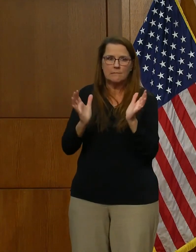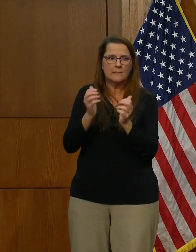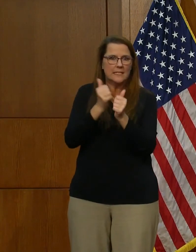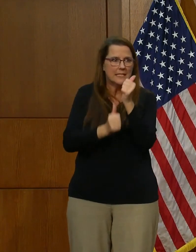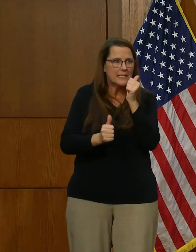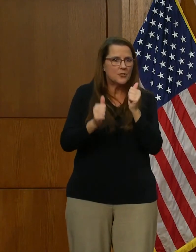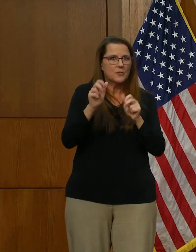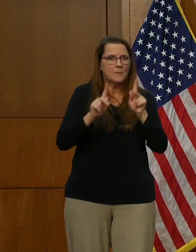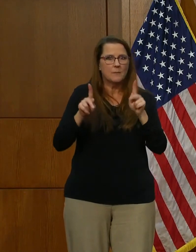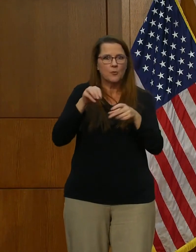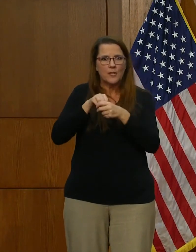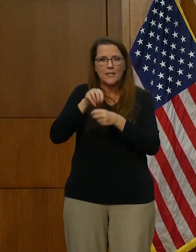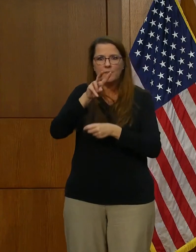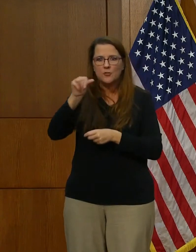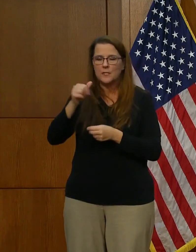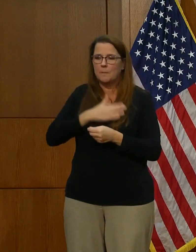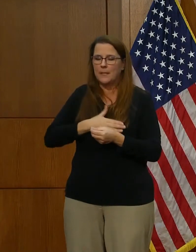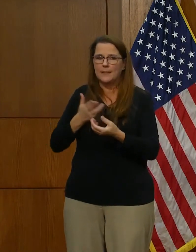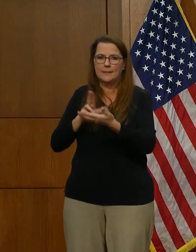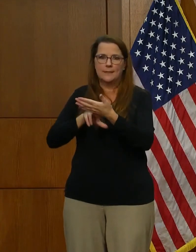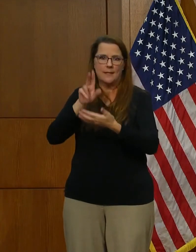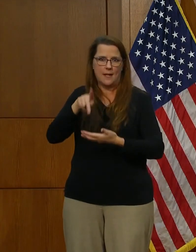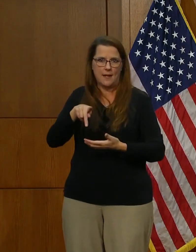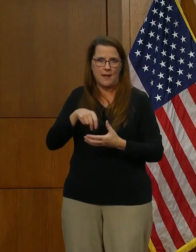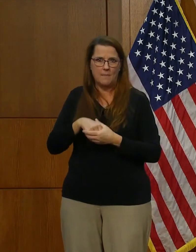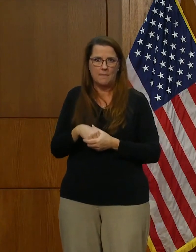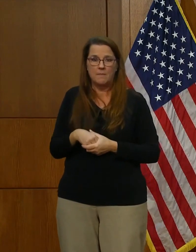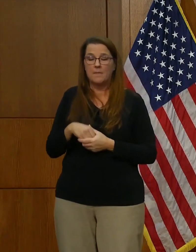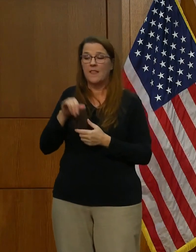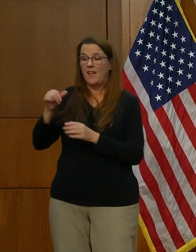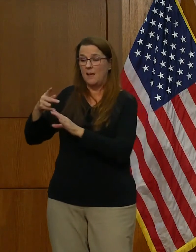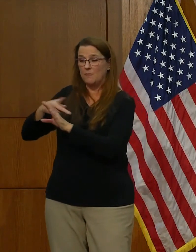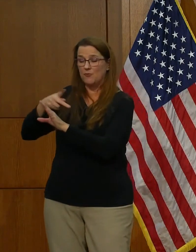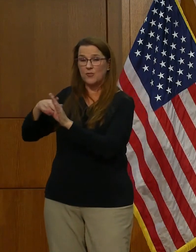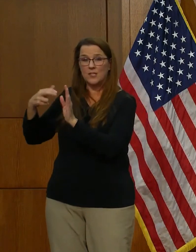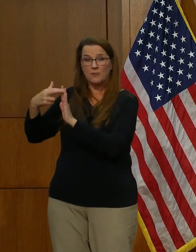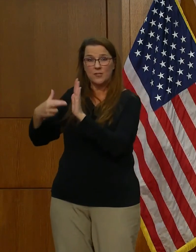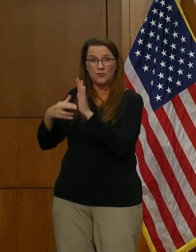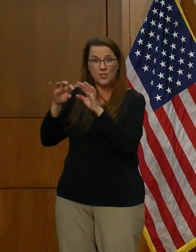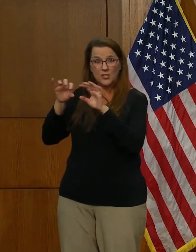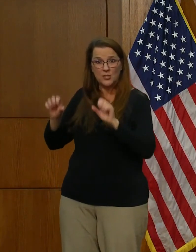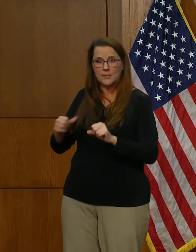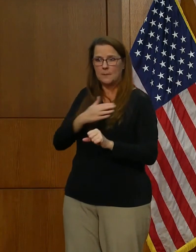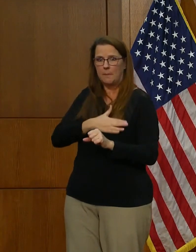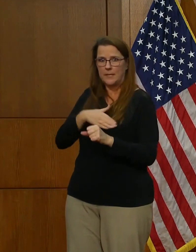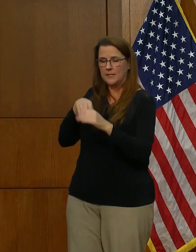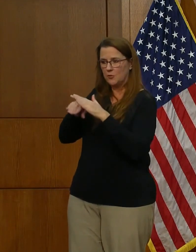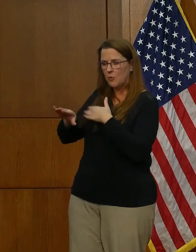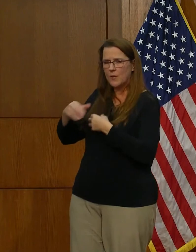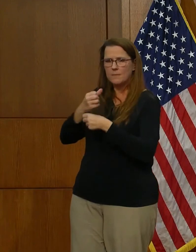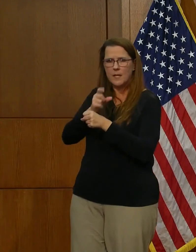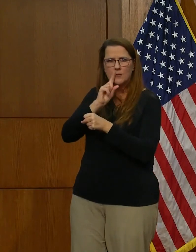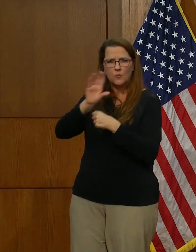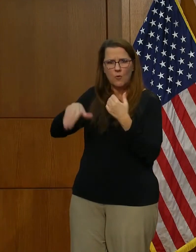SIGN UP. NOW, WHERE? REMINDING VIRGINIA'S THAT YOU SHOULD GO